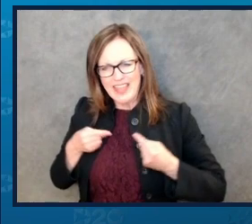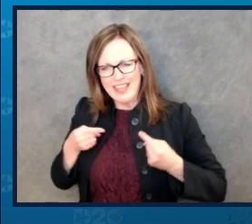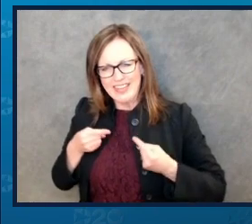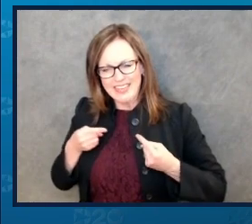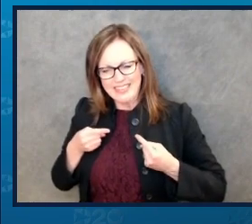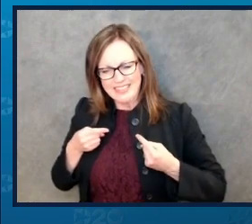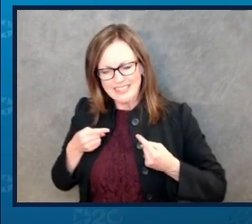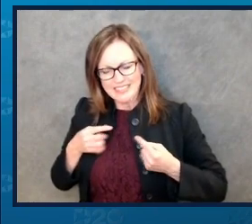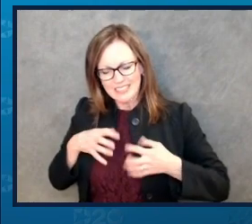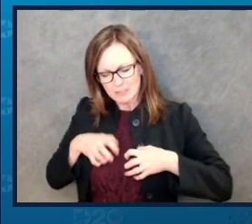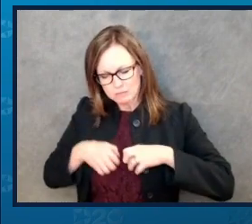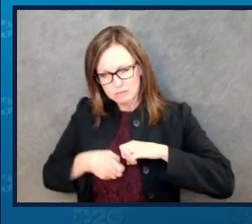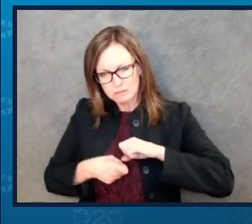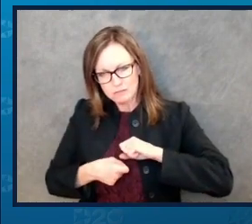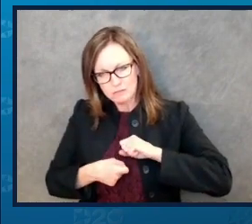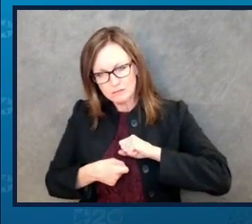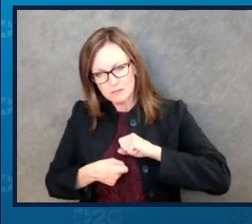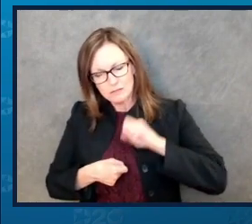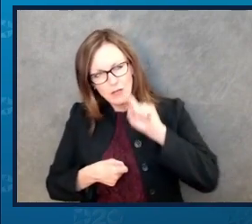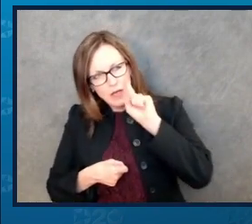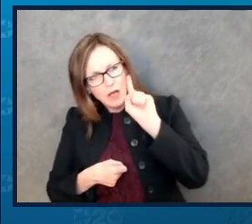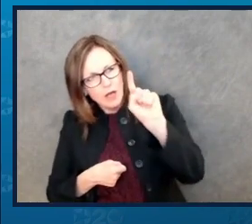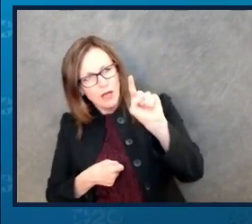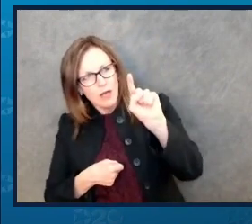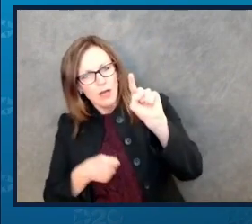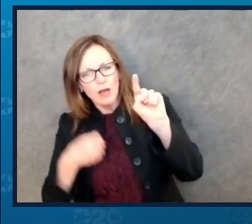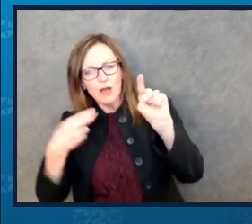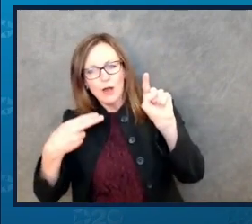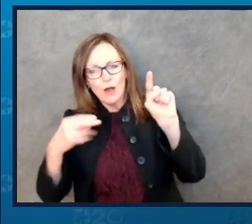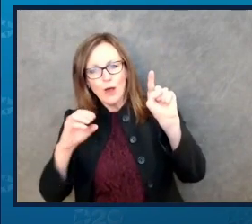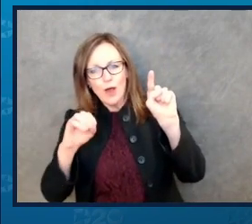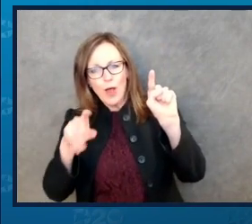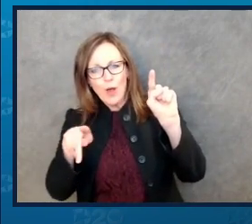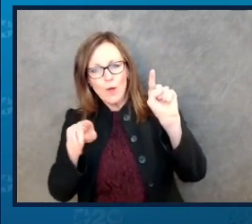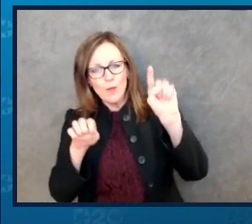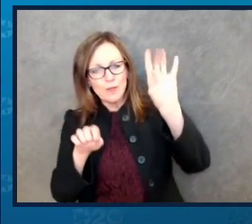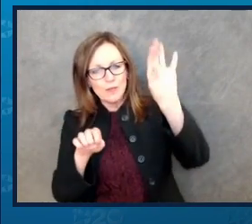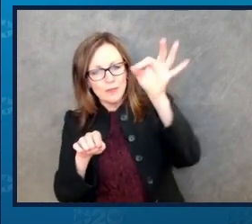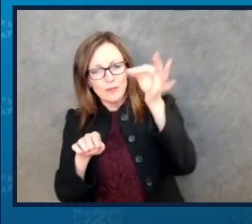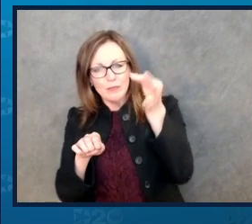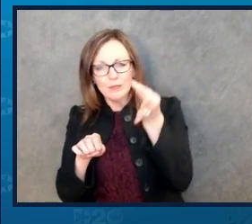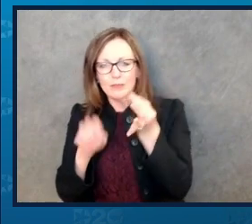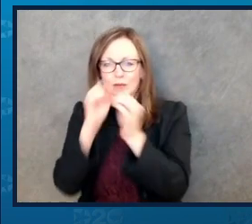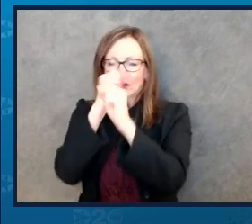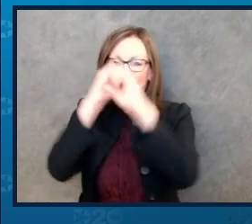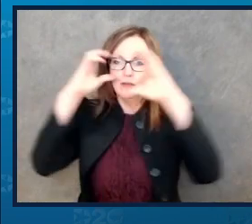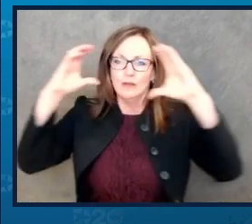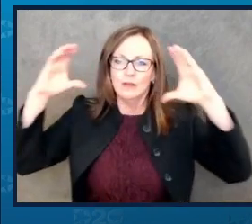THE PROMISE, FORMER CONGRESSWOMAN GABBY GIFFORDS